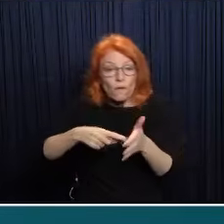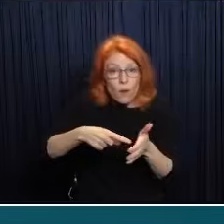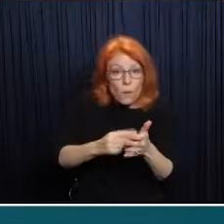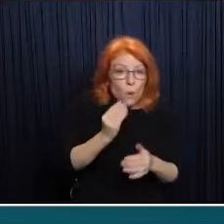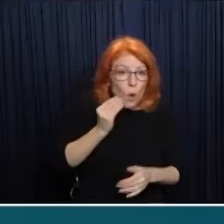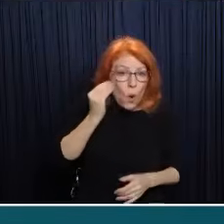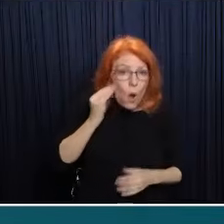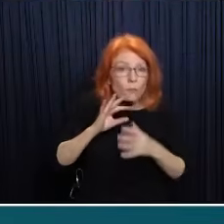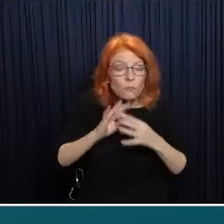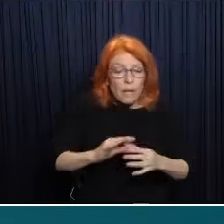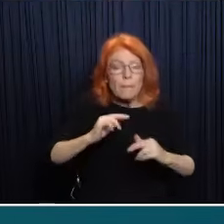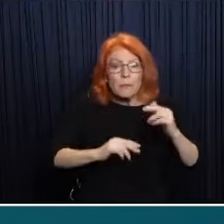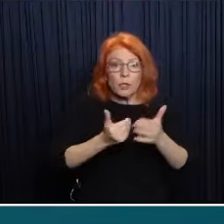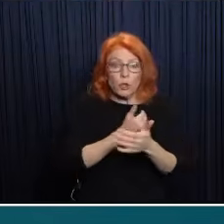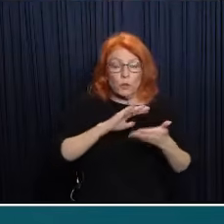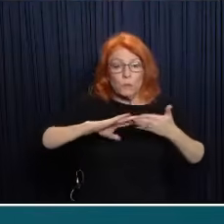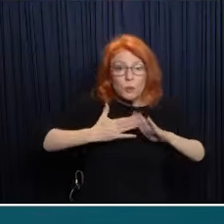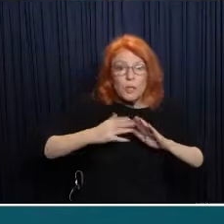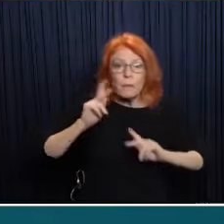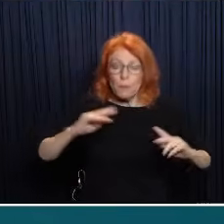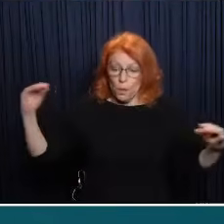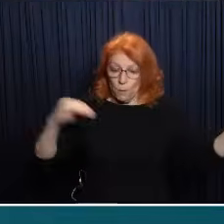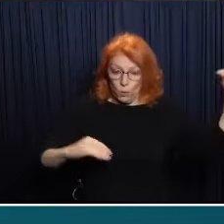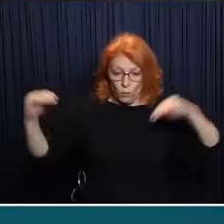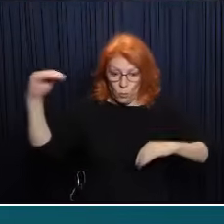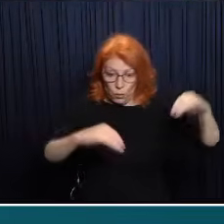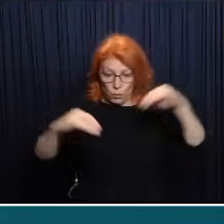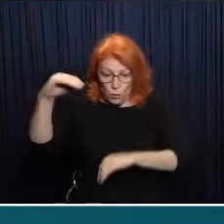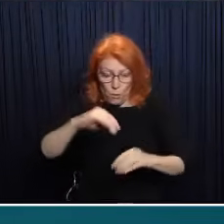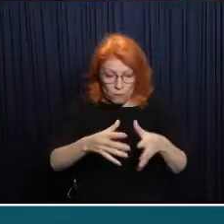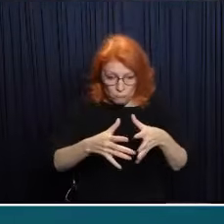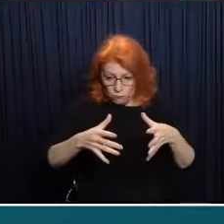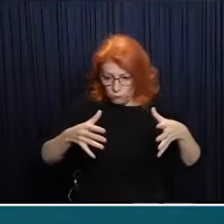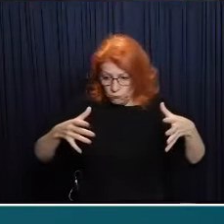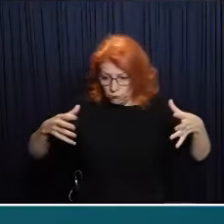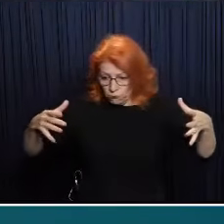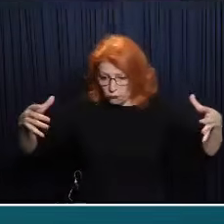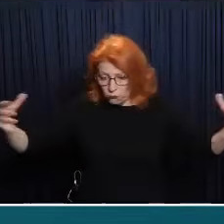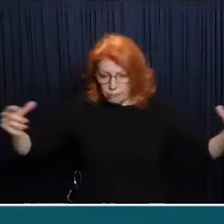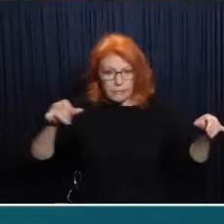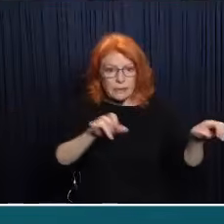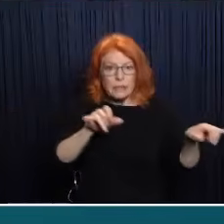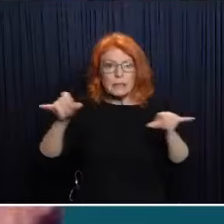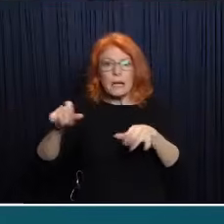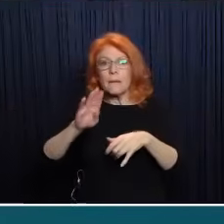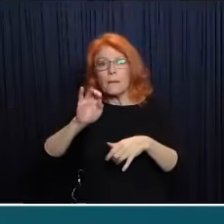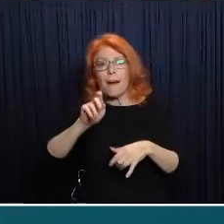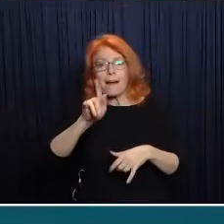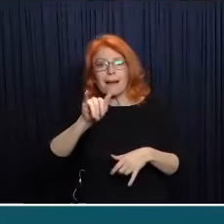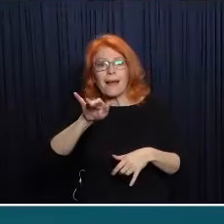NOW GILBERT HAS GROWN. YOU BUILD MORE HOMES, YOU GET